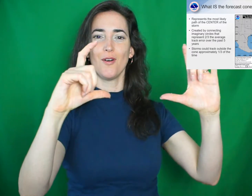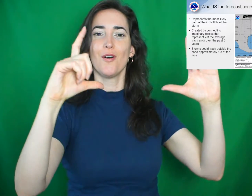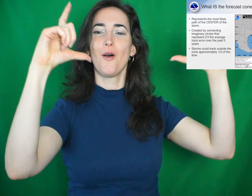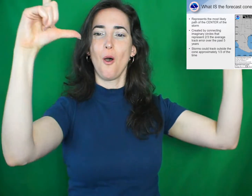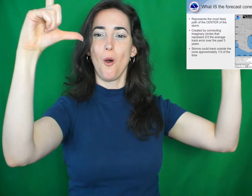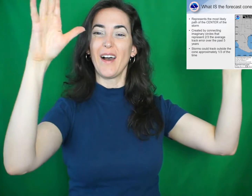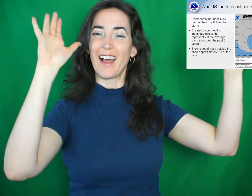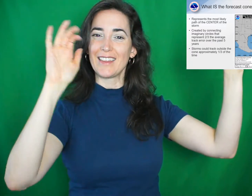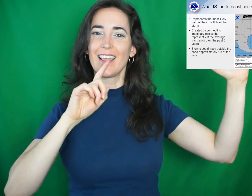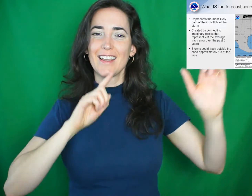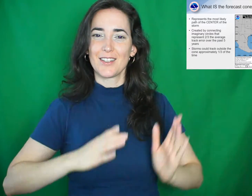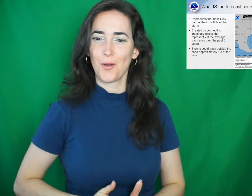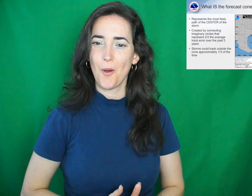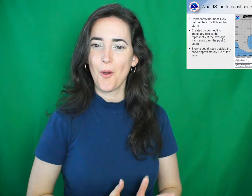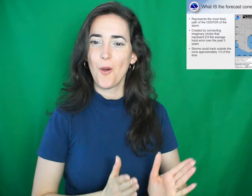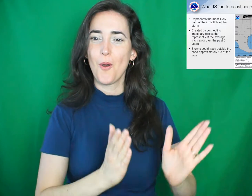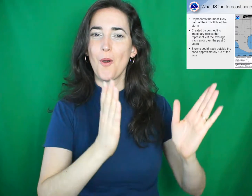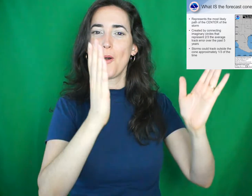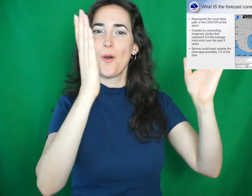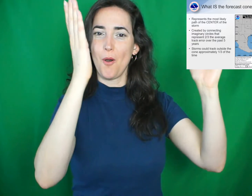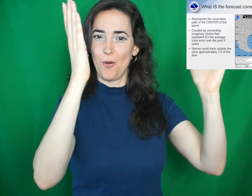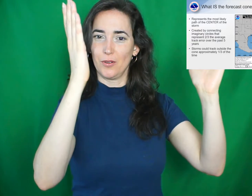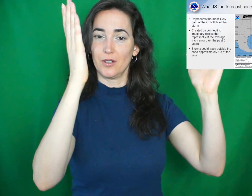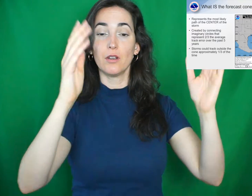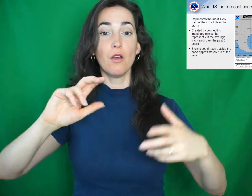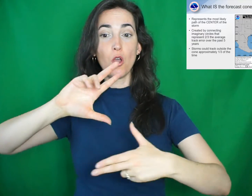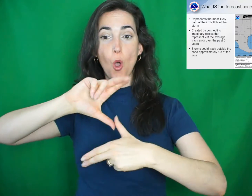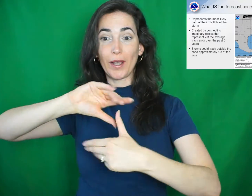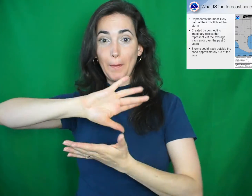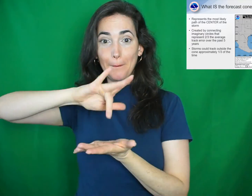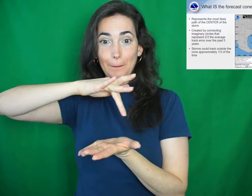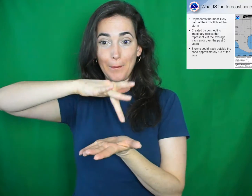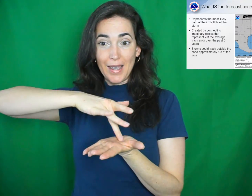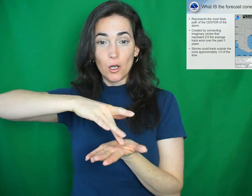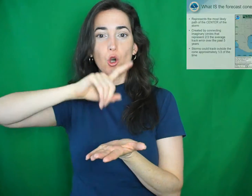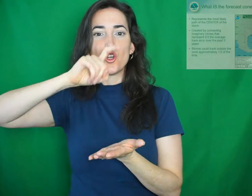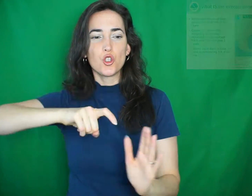it should be pointed out that approximately ⅓ of the time, storms could track outside of the cone.